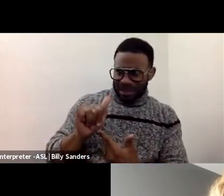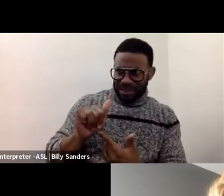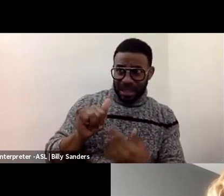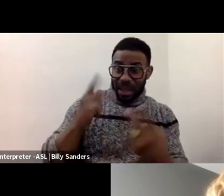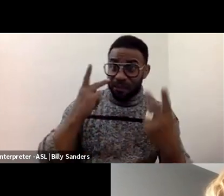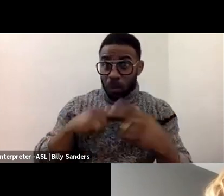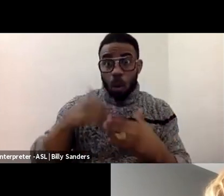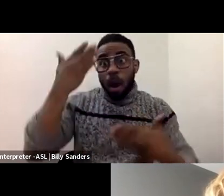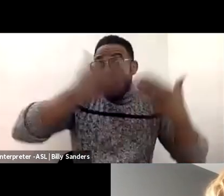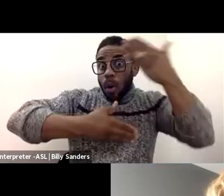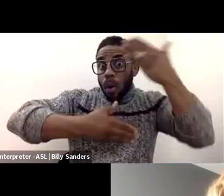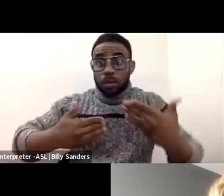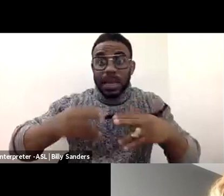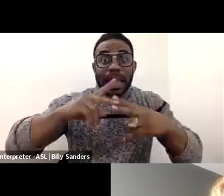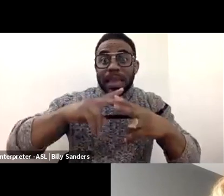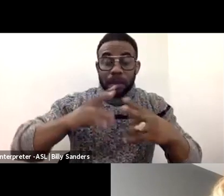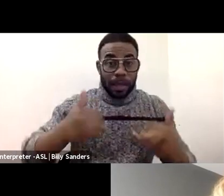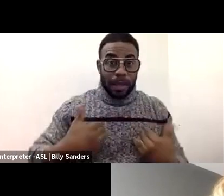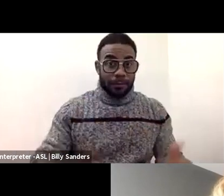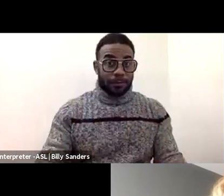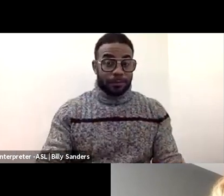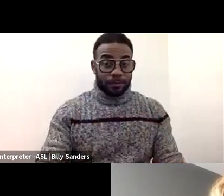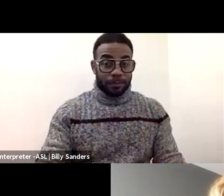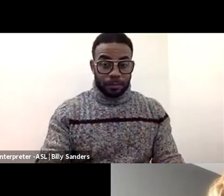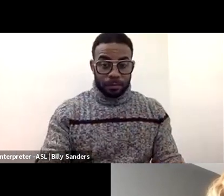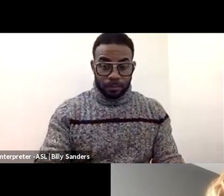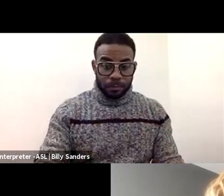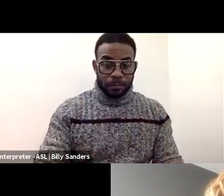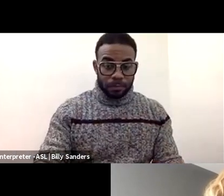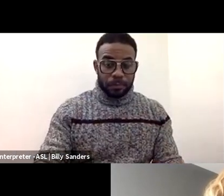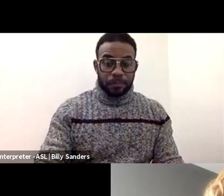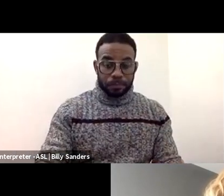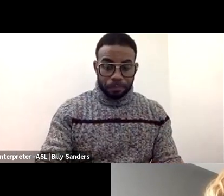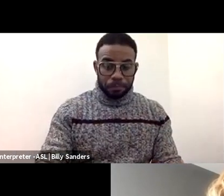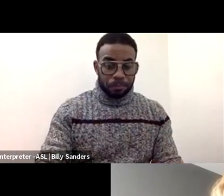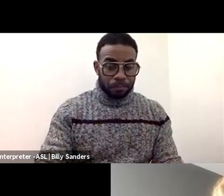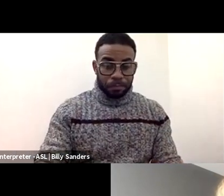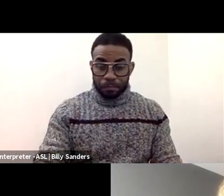visible or not that they may have anyone can start.